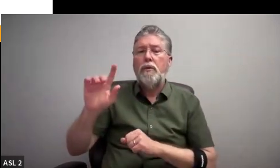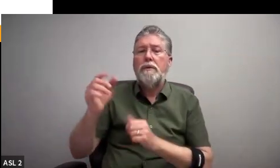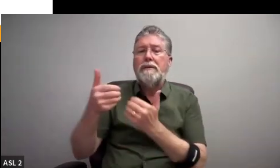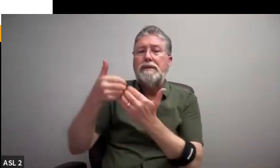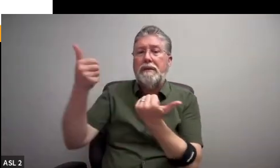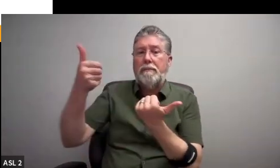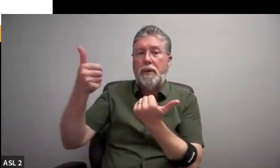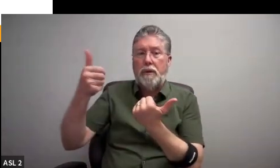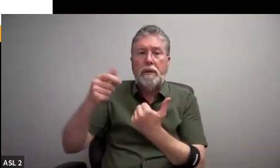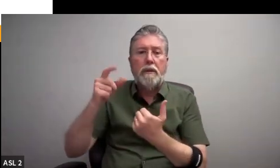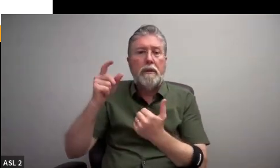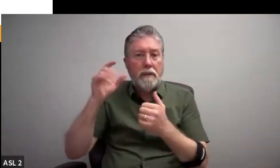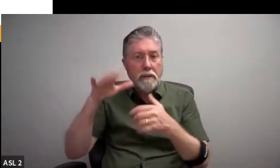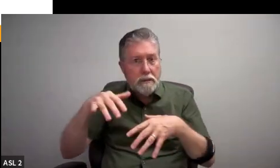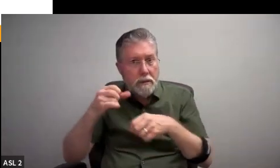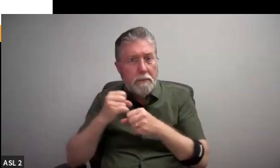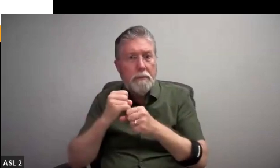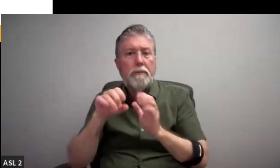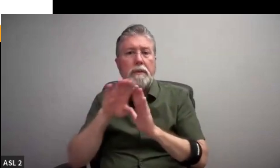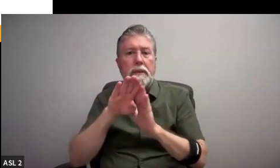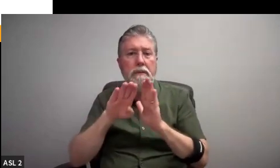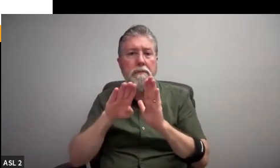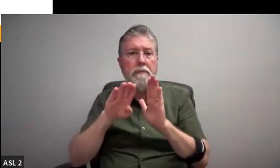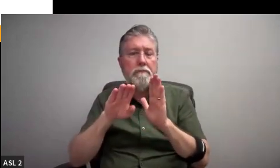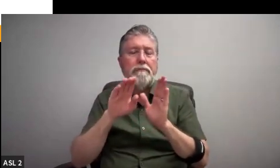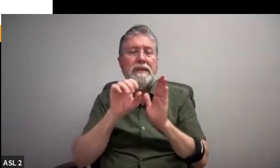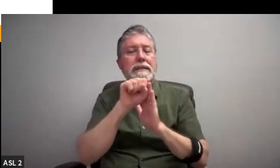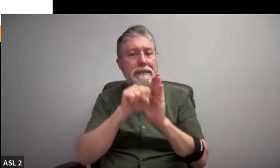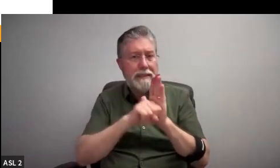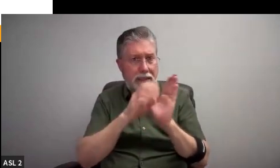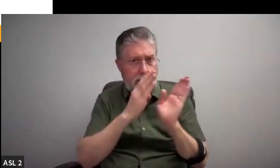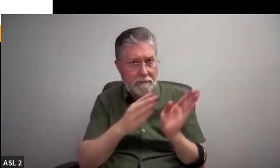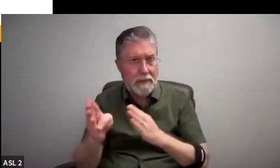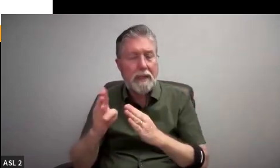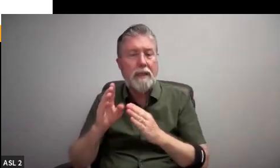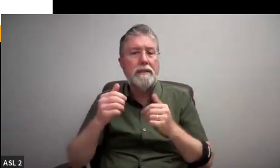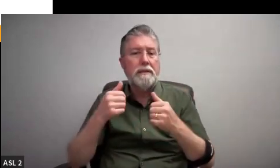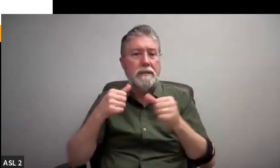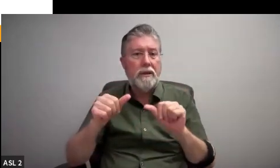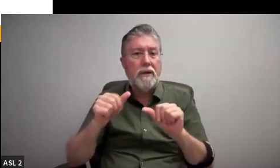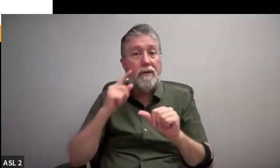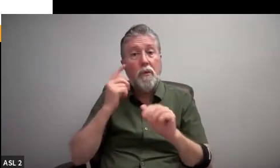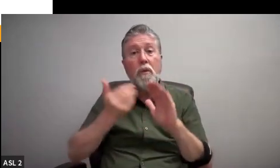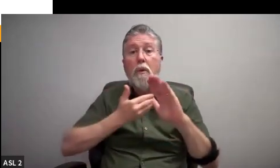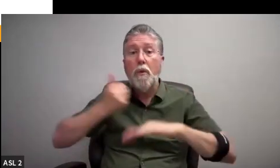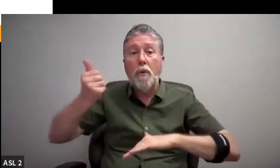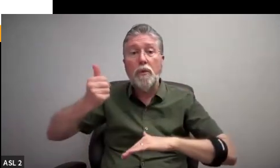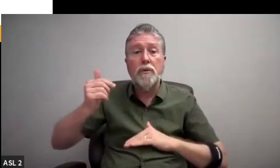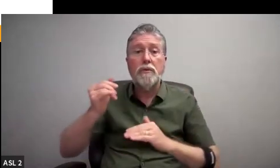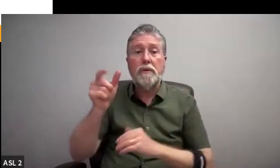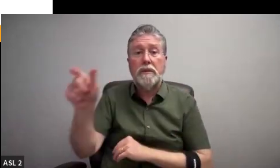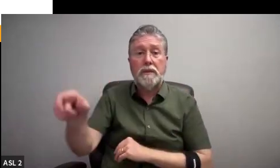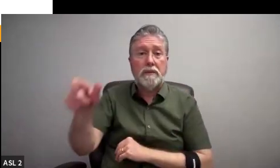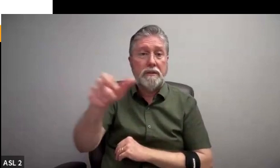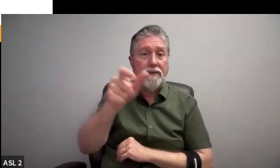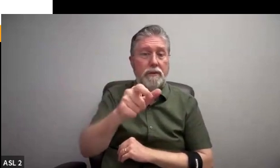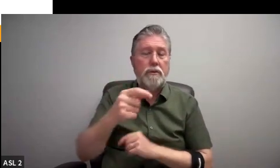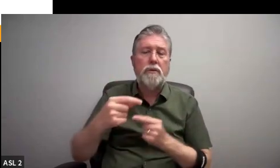summarizing the state plan’s efforts on behalf of older individuals over the state plan cycle.